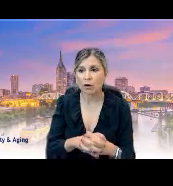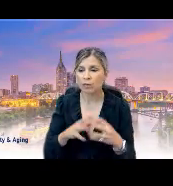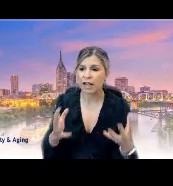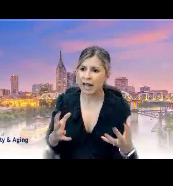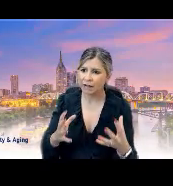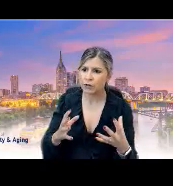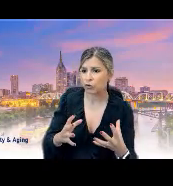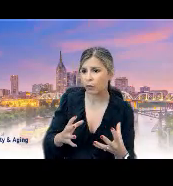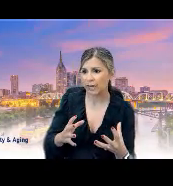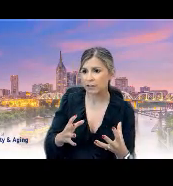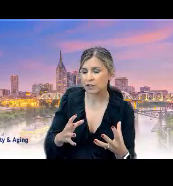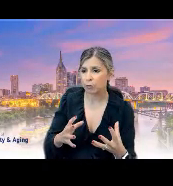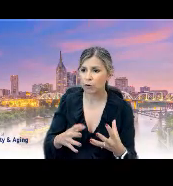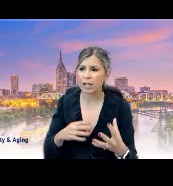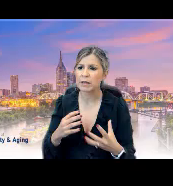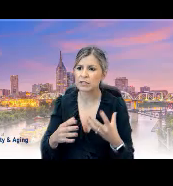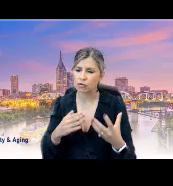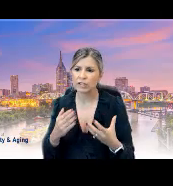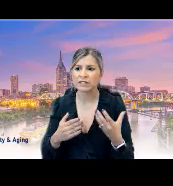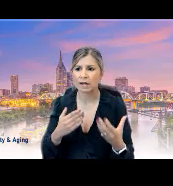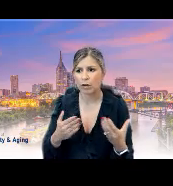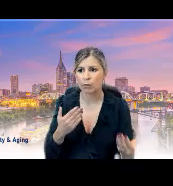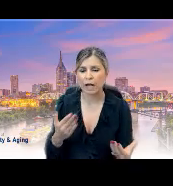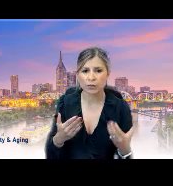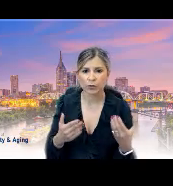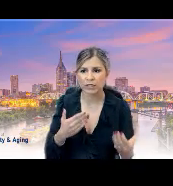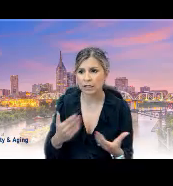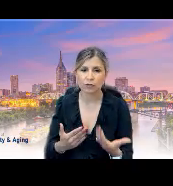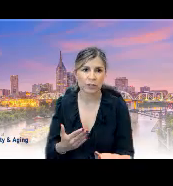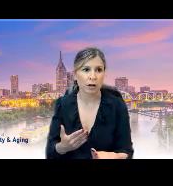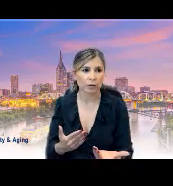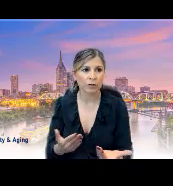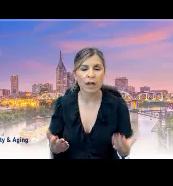So the average grant in this program is usually somewhere around 1300 dollars.